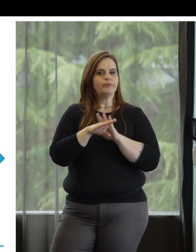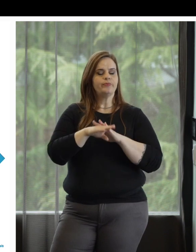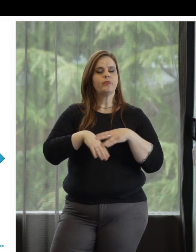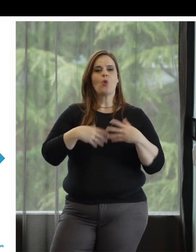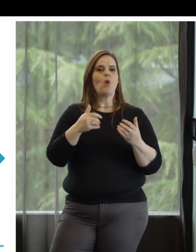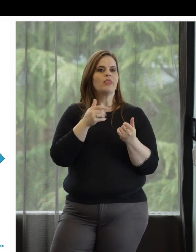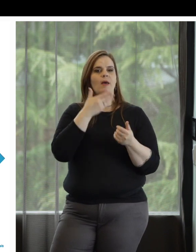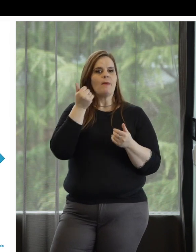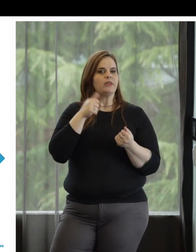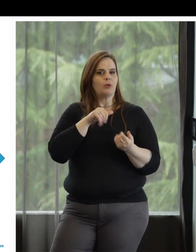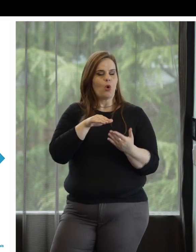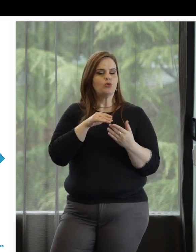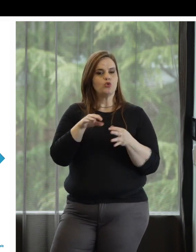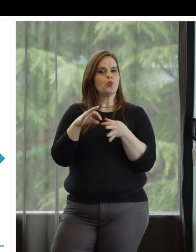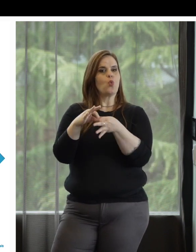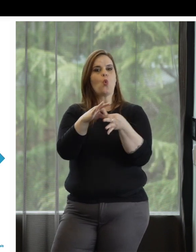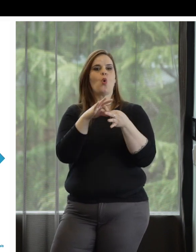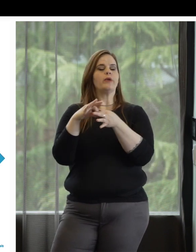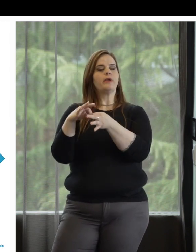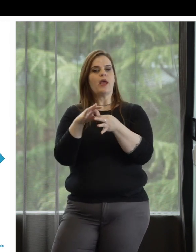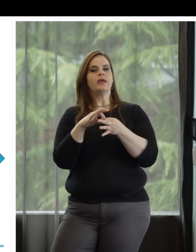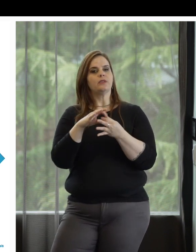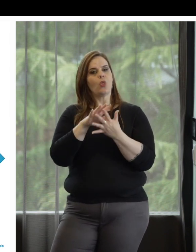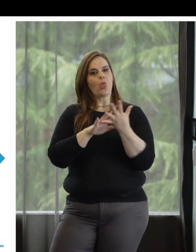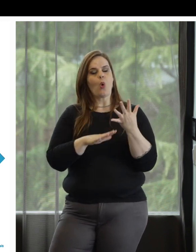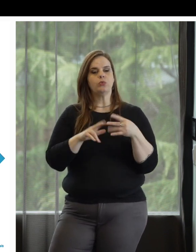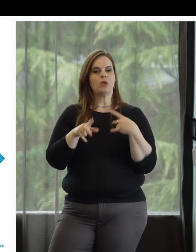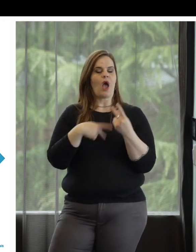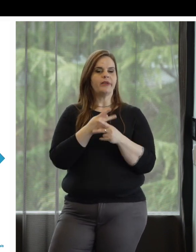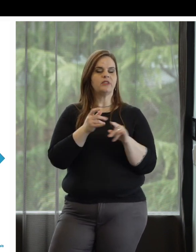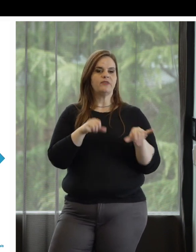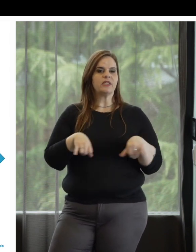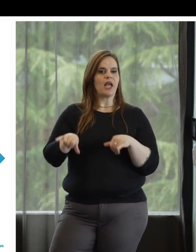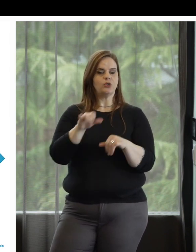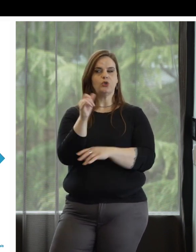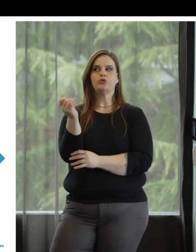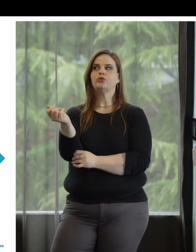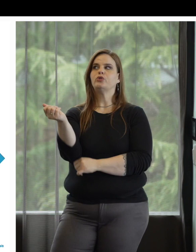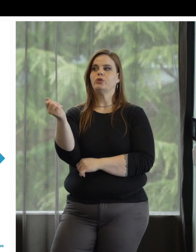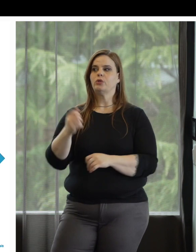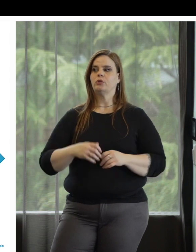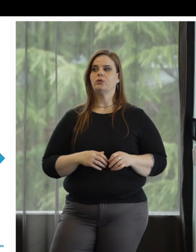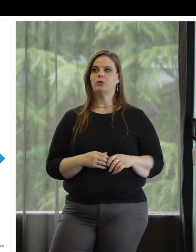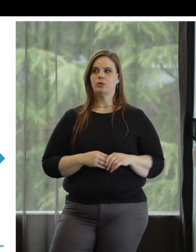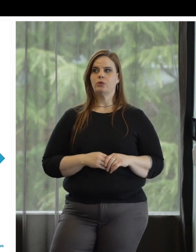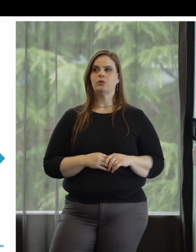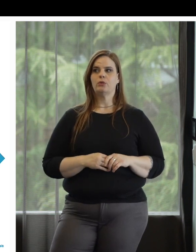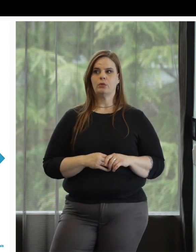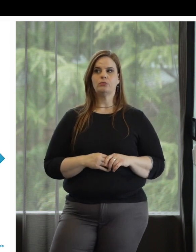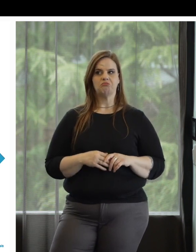those types of standards. And we I will go into a little